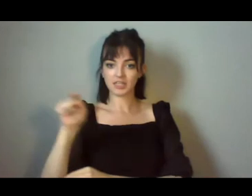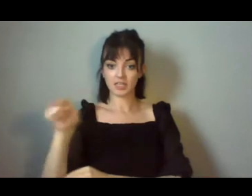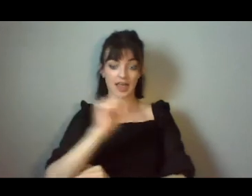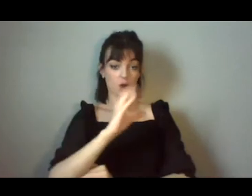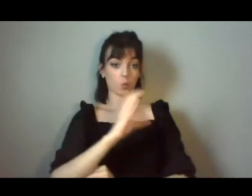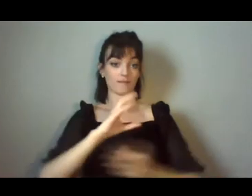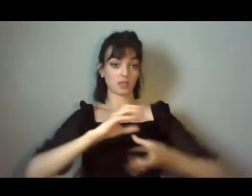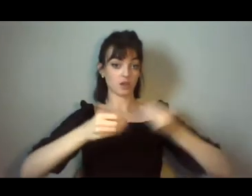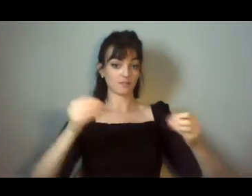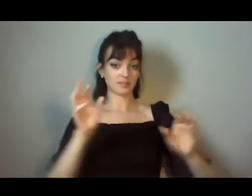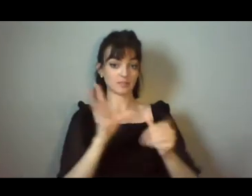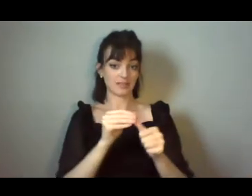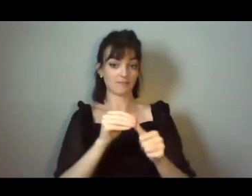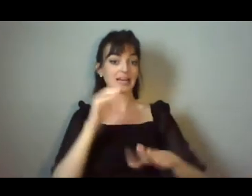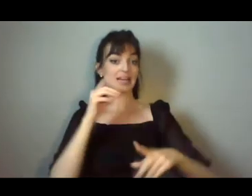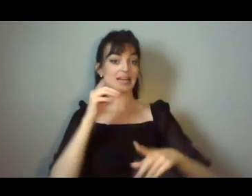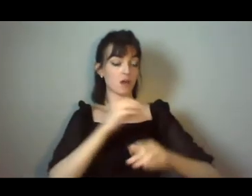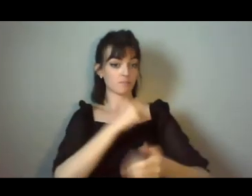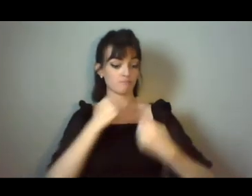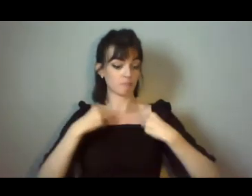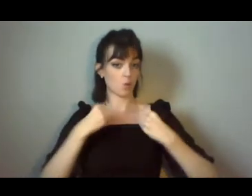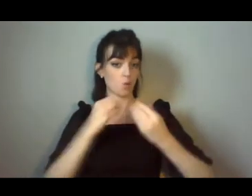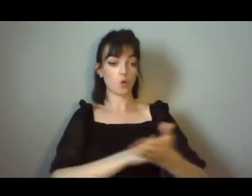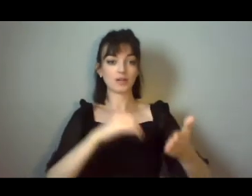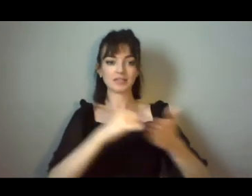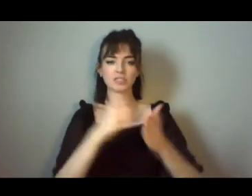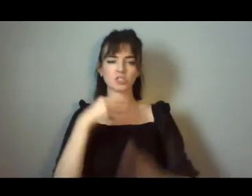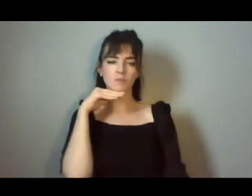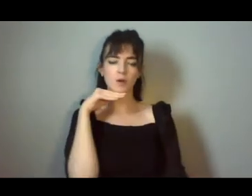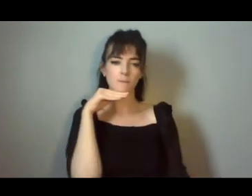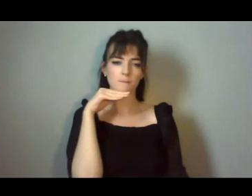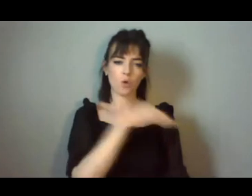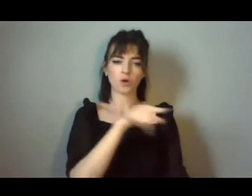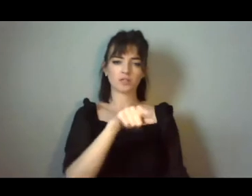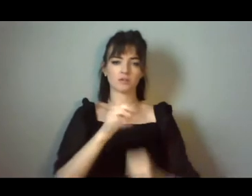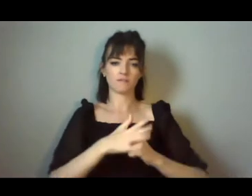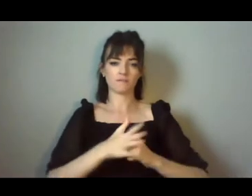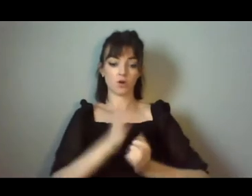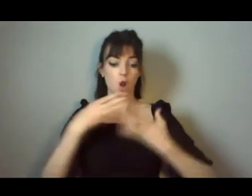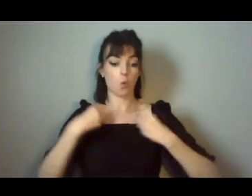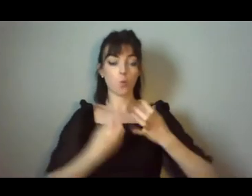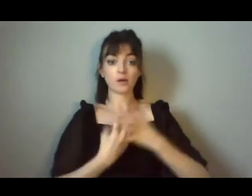and my own organisation has been really critical in our own development, and hopefully in the state